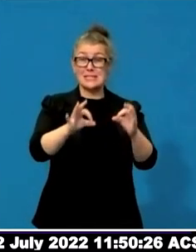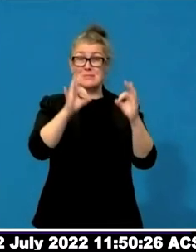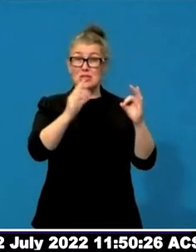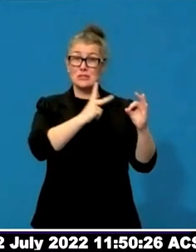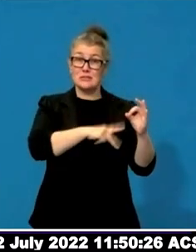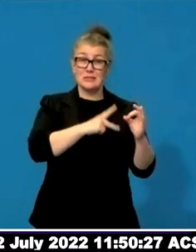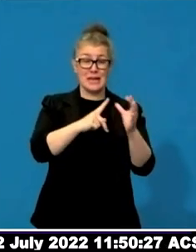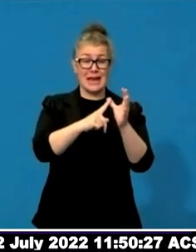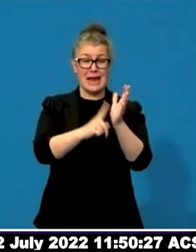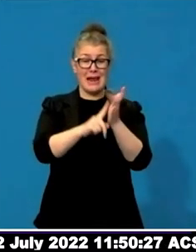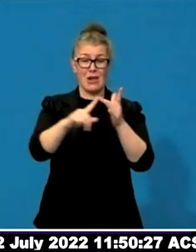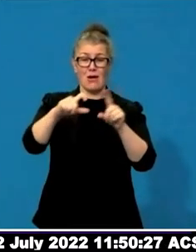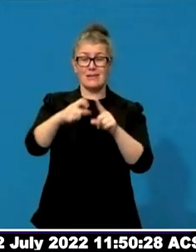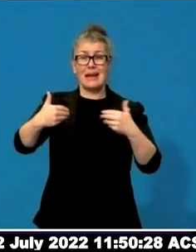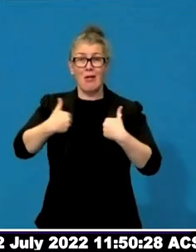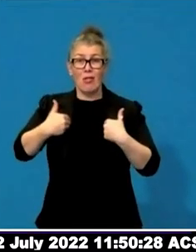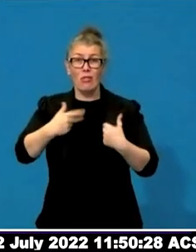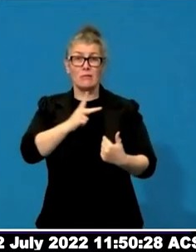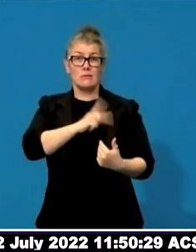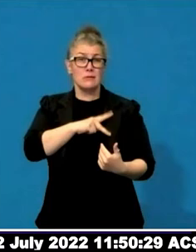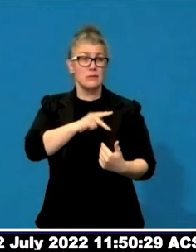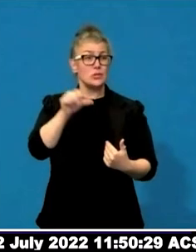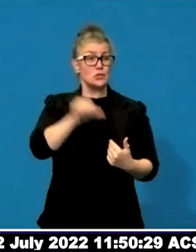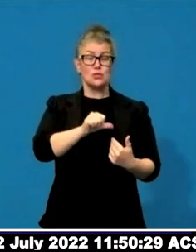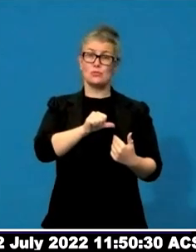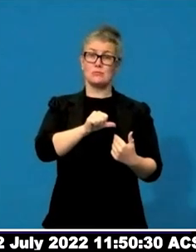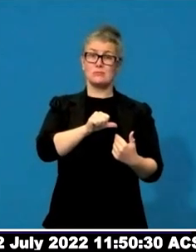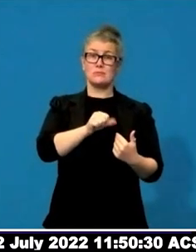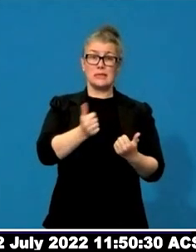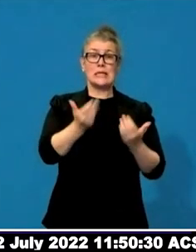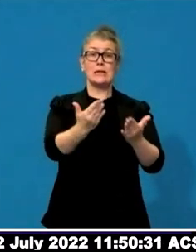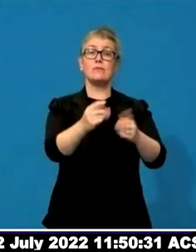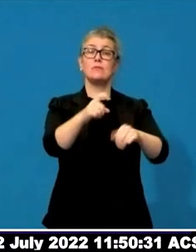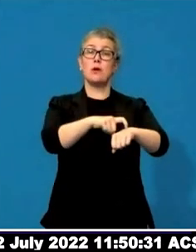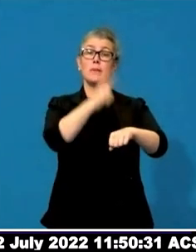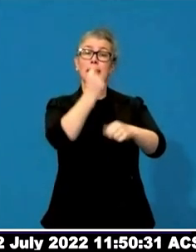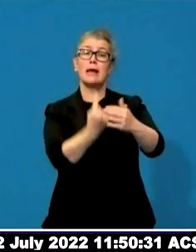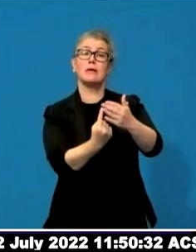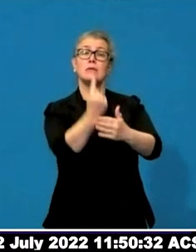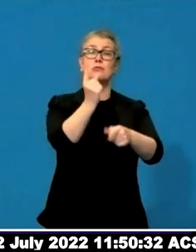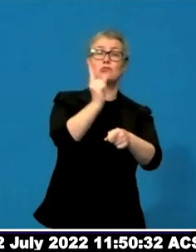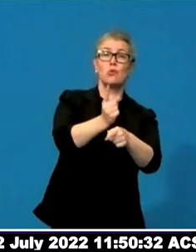should have the opportunity to comment on what is the consequences of these decisions.